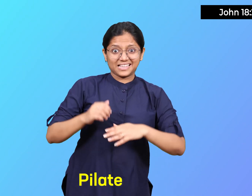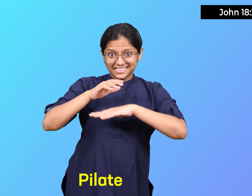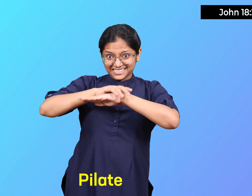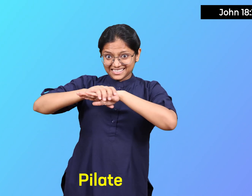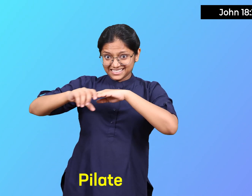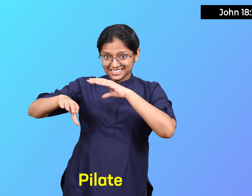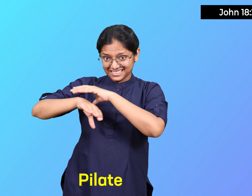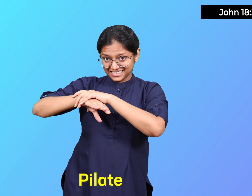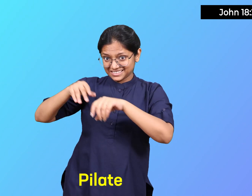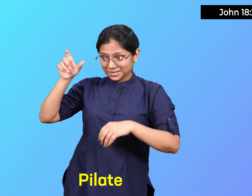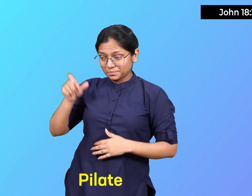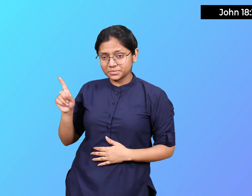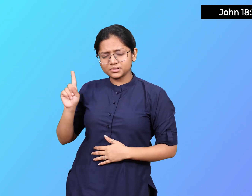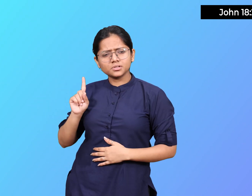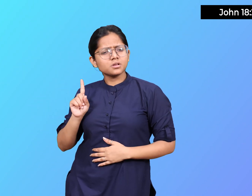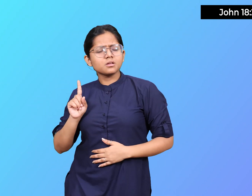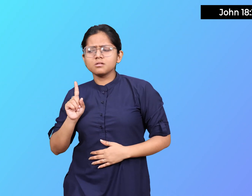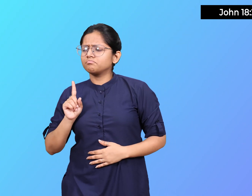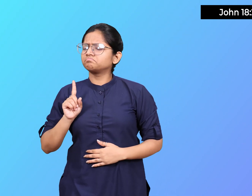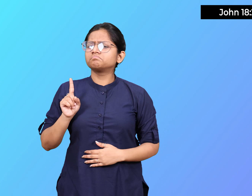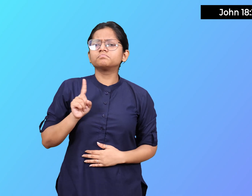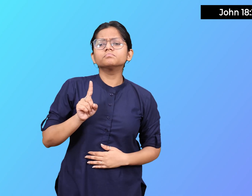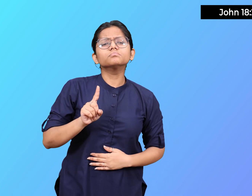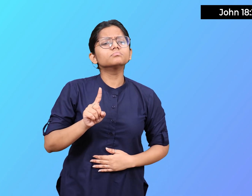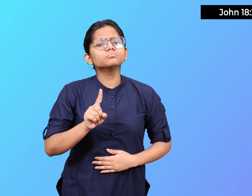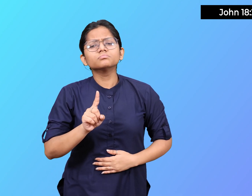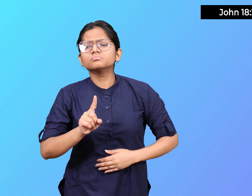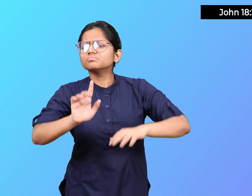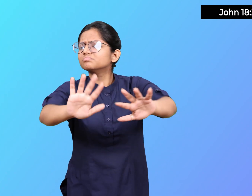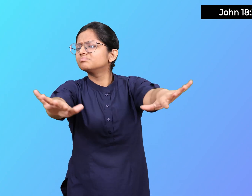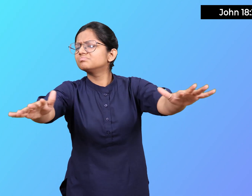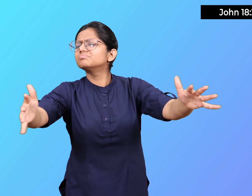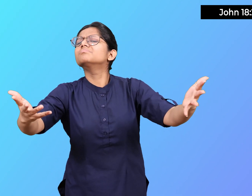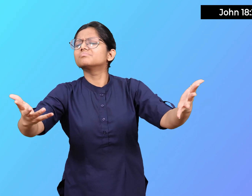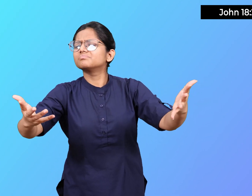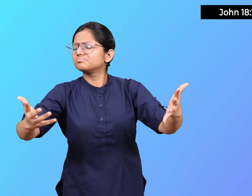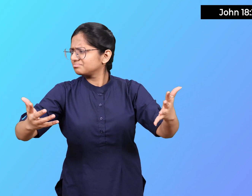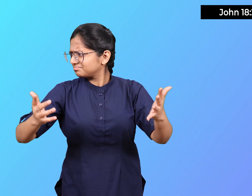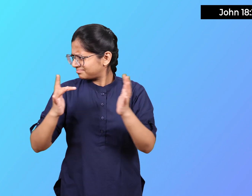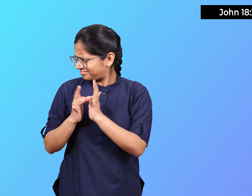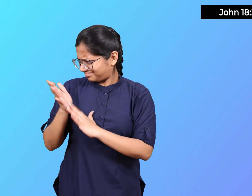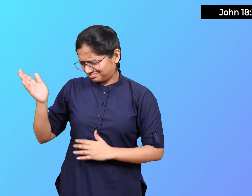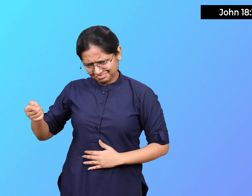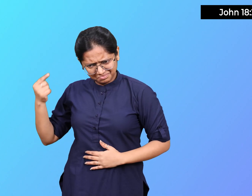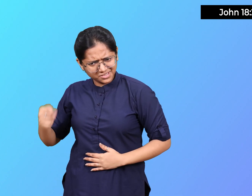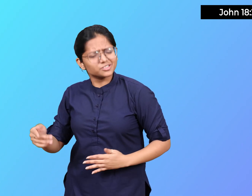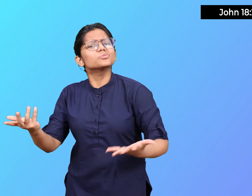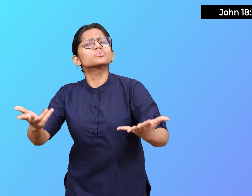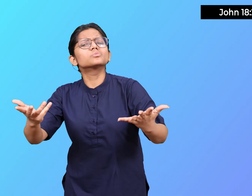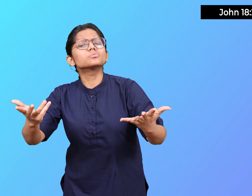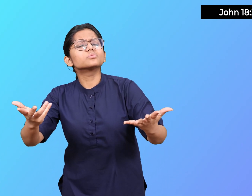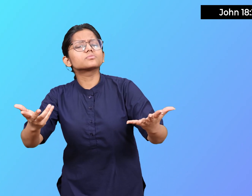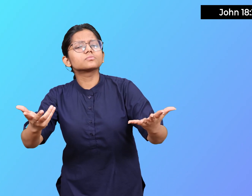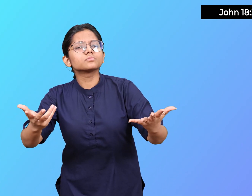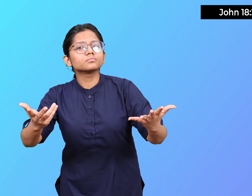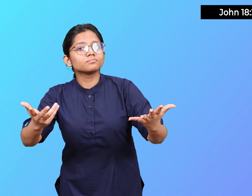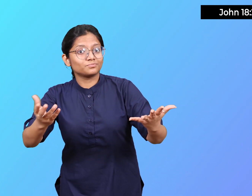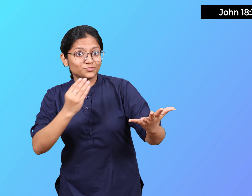So Pilate went outside to them and asked, “What do you say this man has done wrong?”